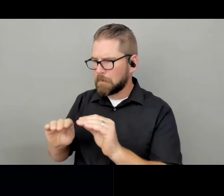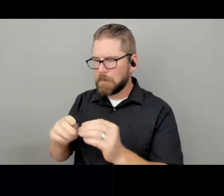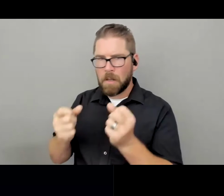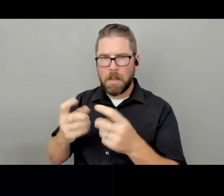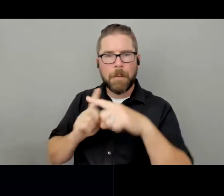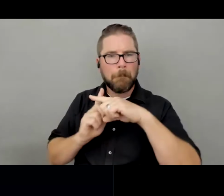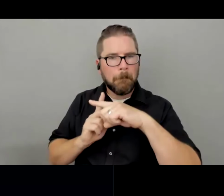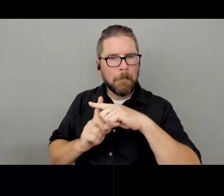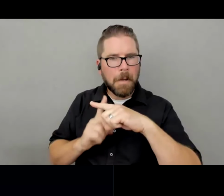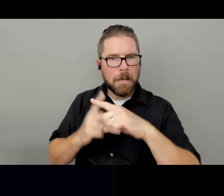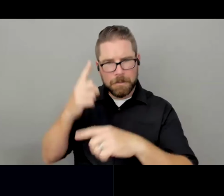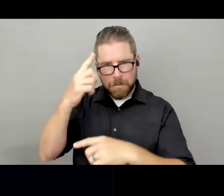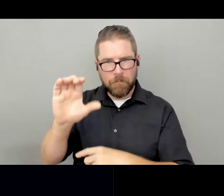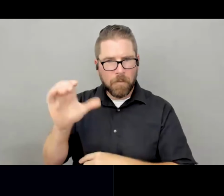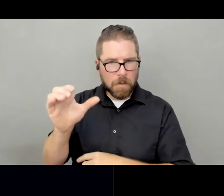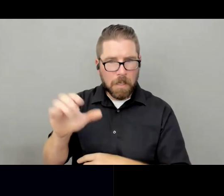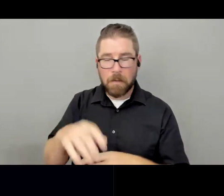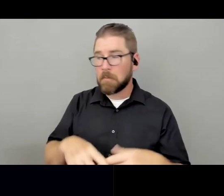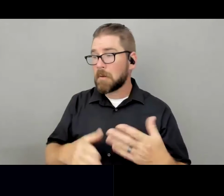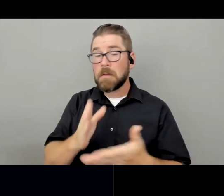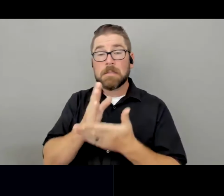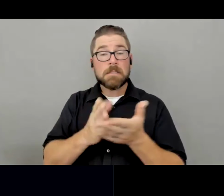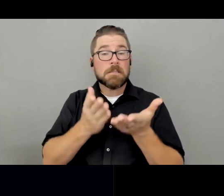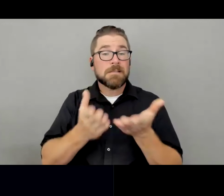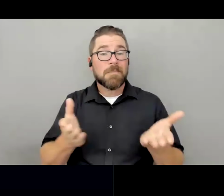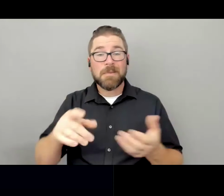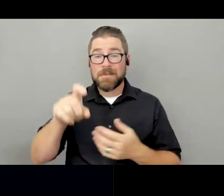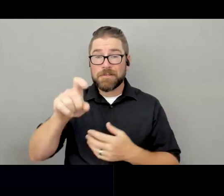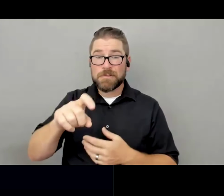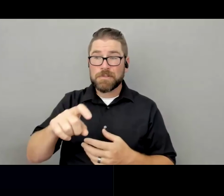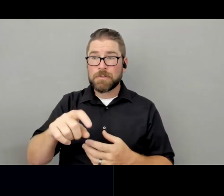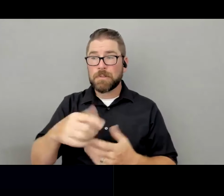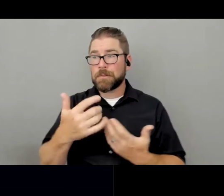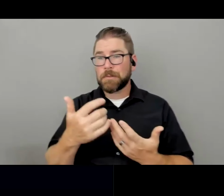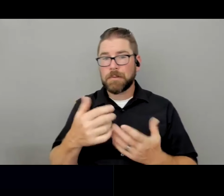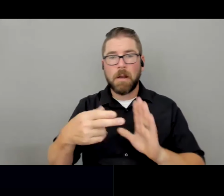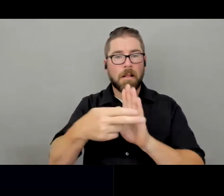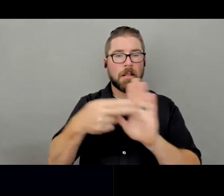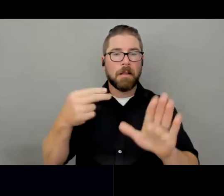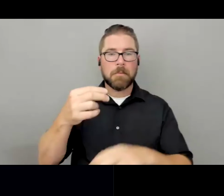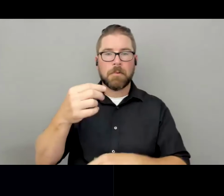But some things should be a global announcement. Possibly. Like, hey, remember, this is a time and many of you will be receiving,